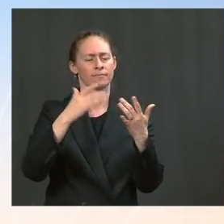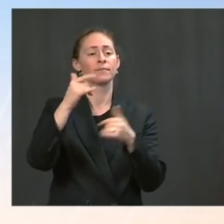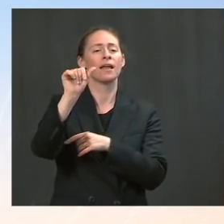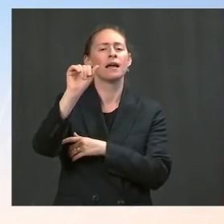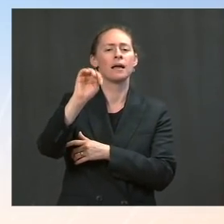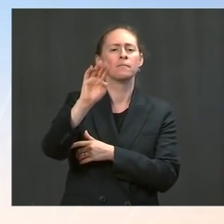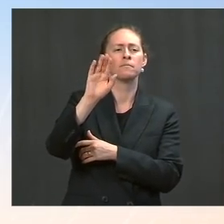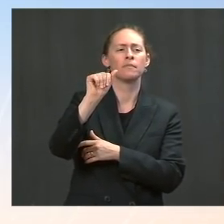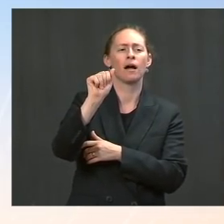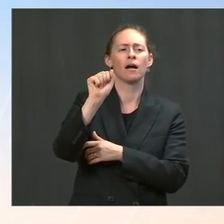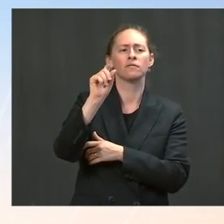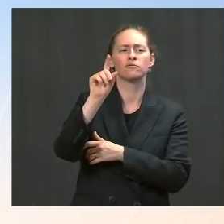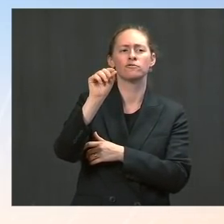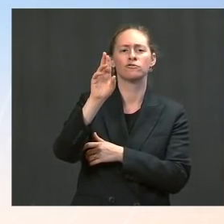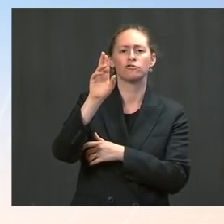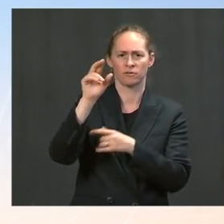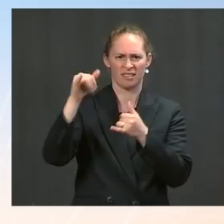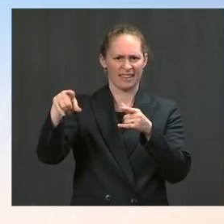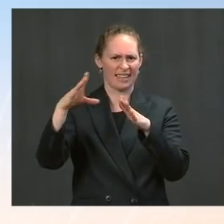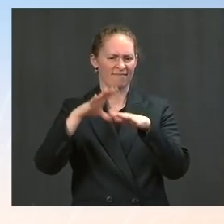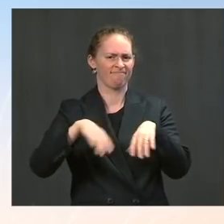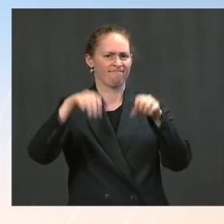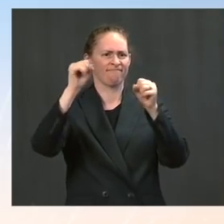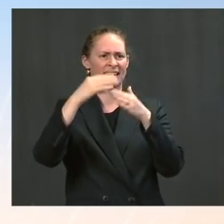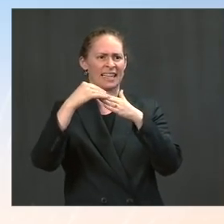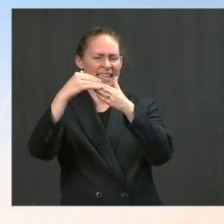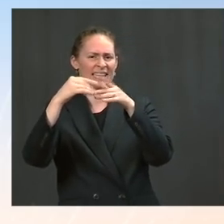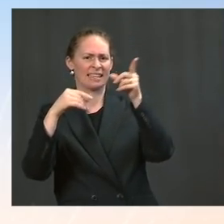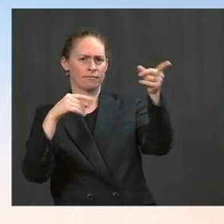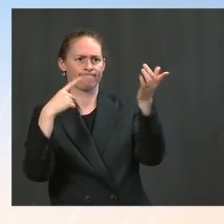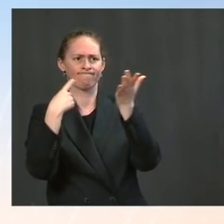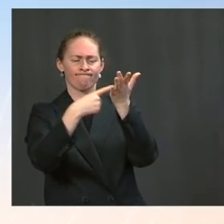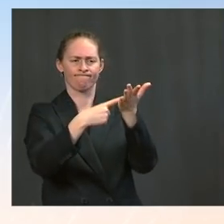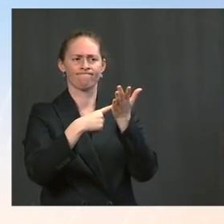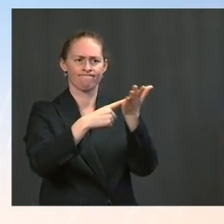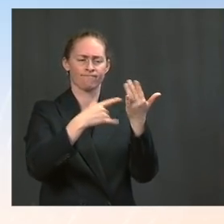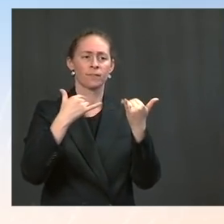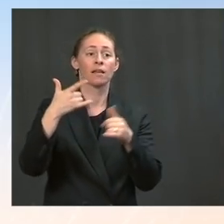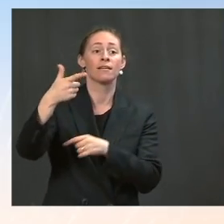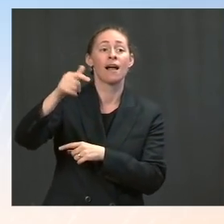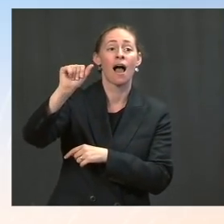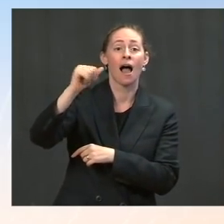in these discussions and negotiations. The APEC summit, for any of you who watched parts of it,